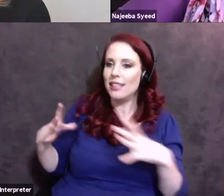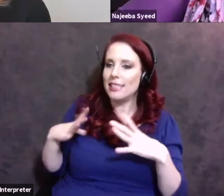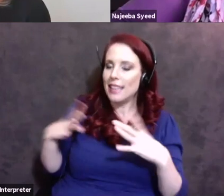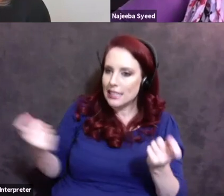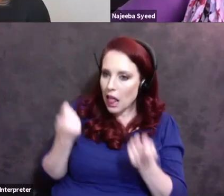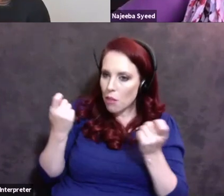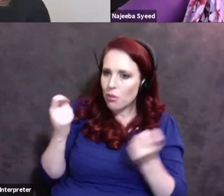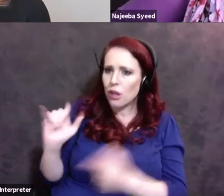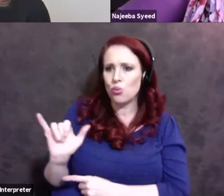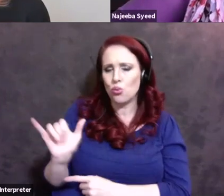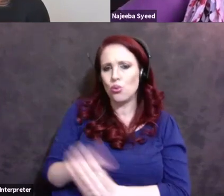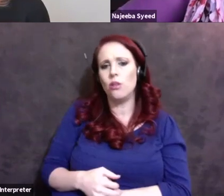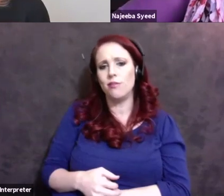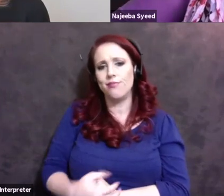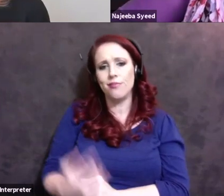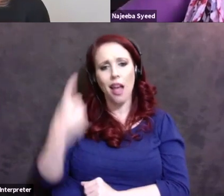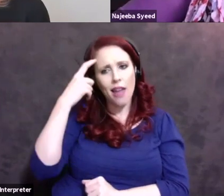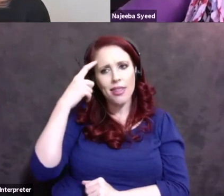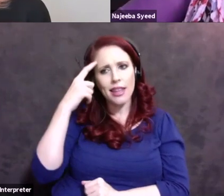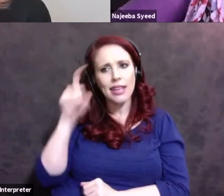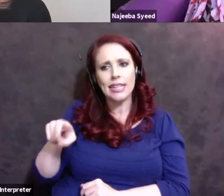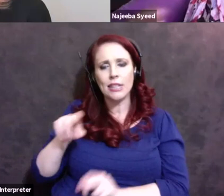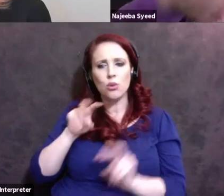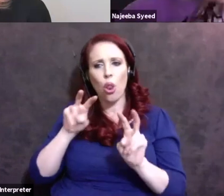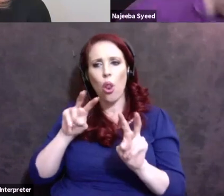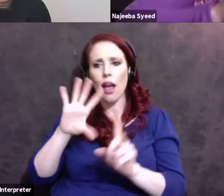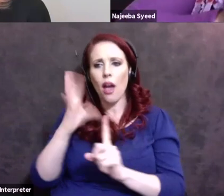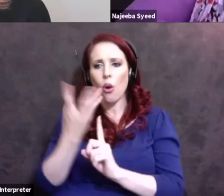I think we also need to look at culture and religion.